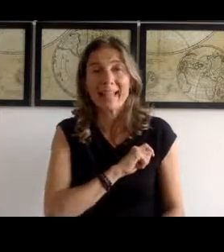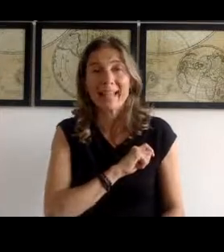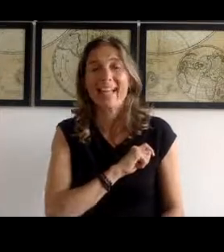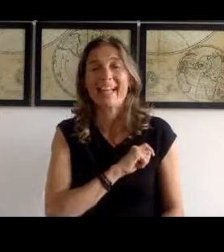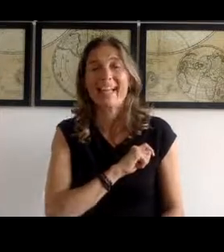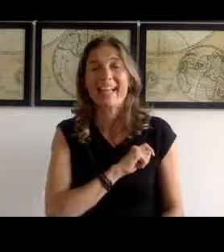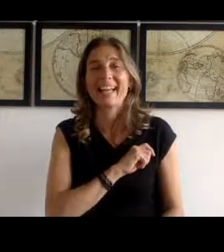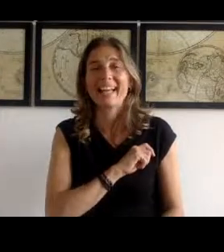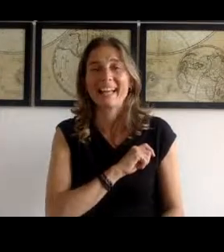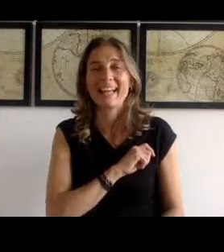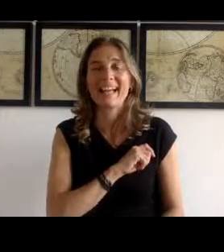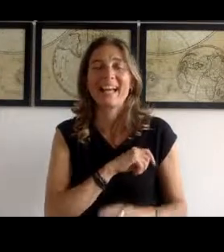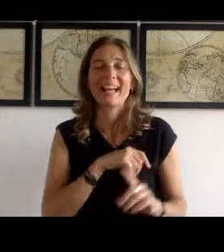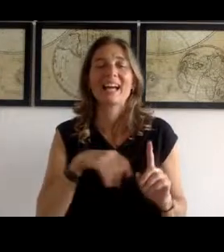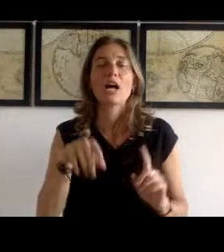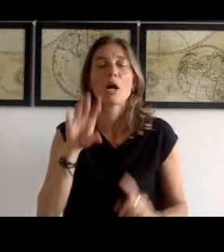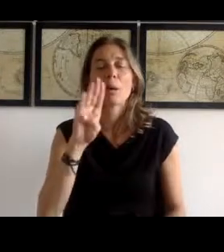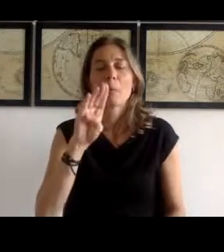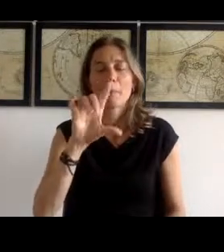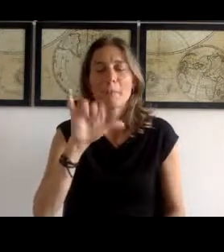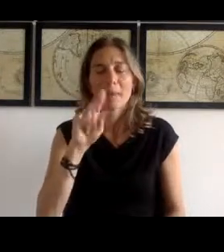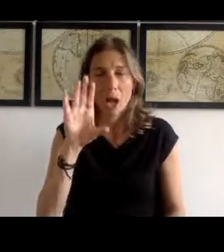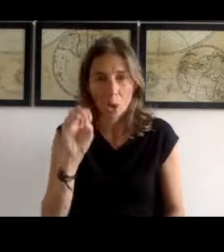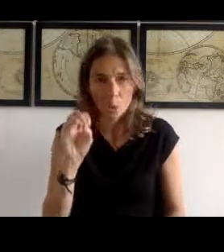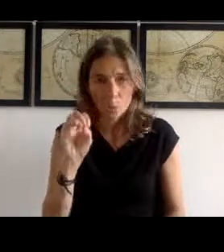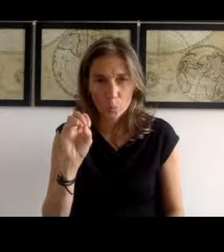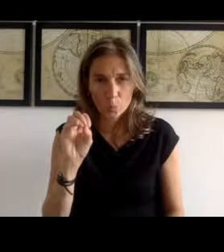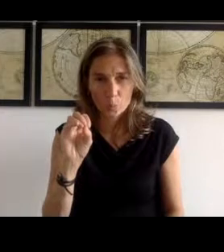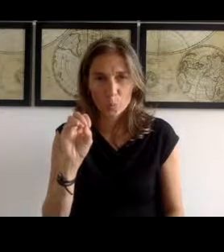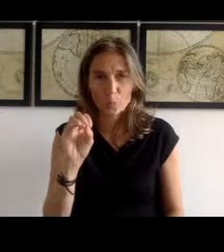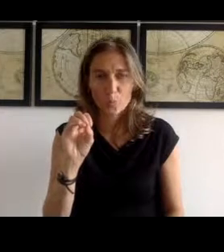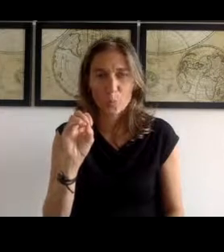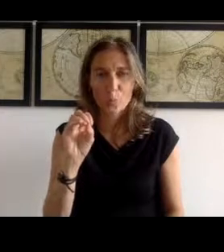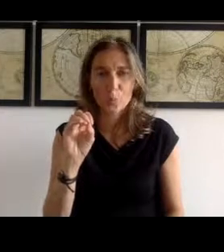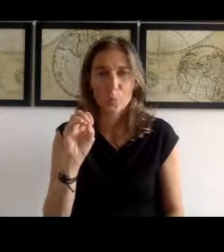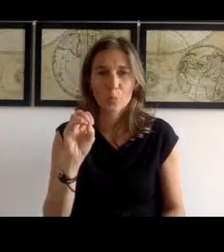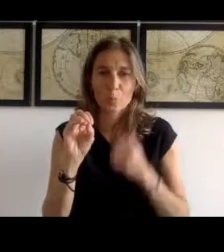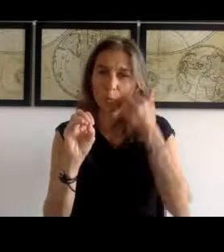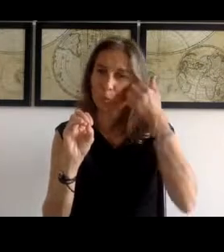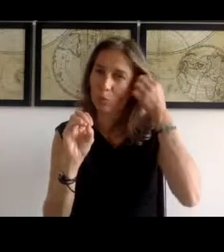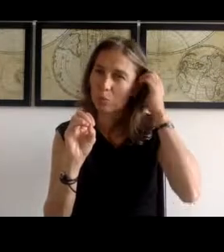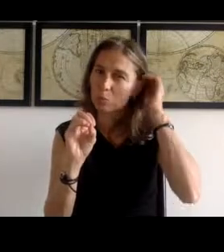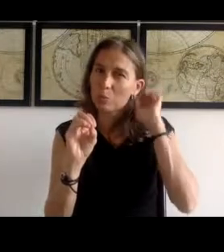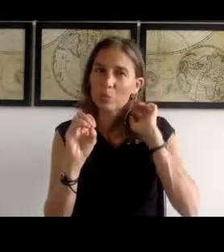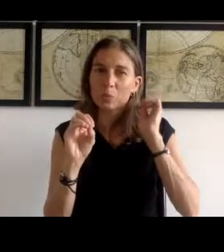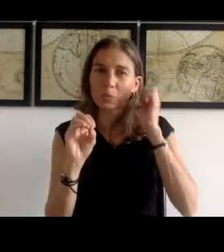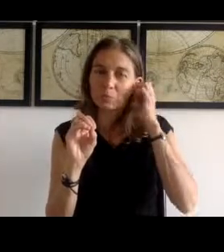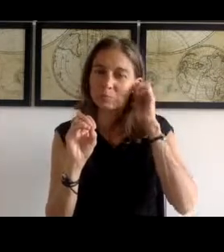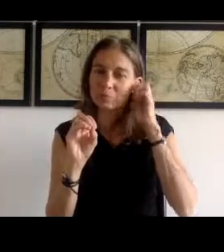Apart from the period you go abroad, that you can also have some virtual cooperation before or after